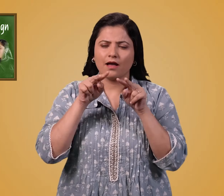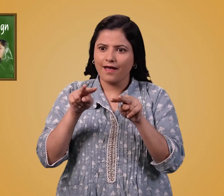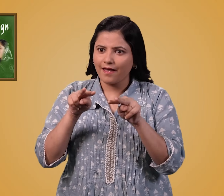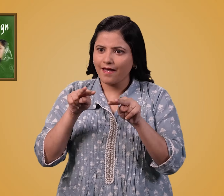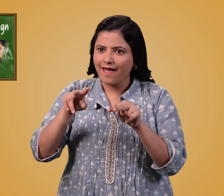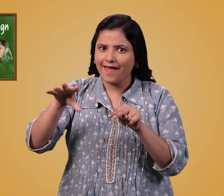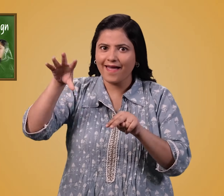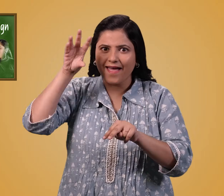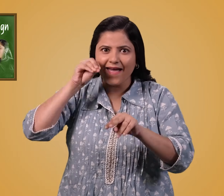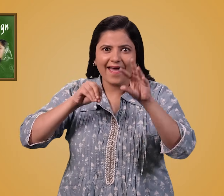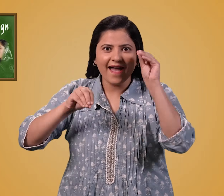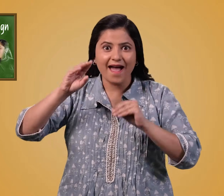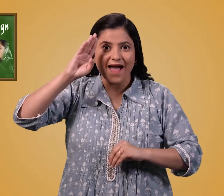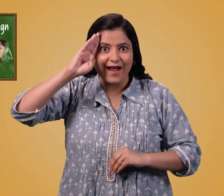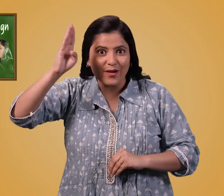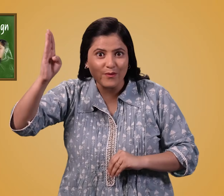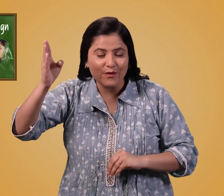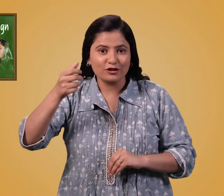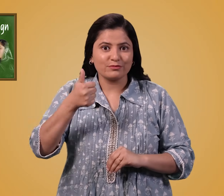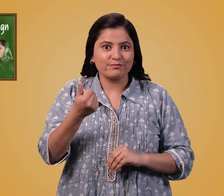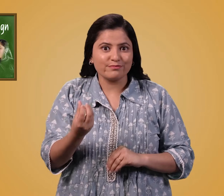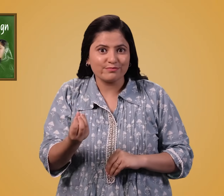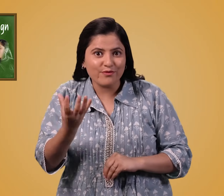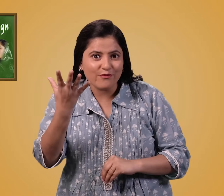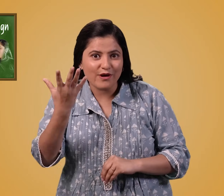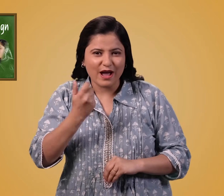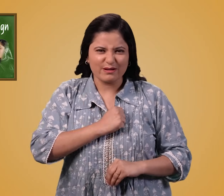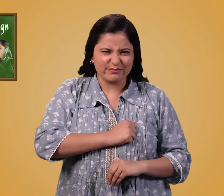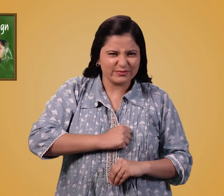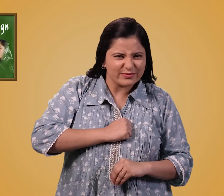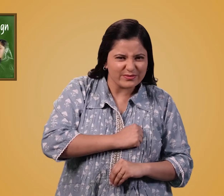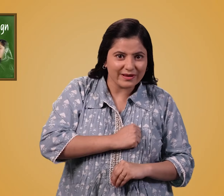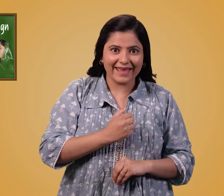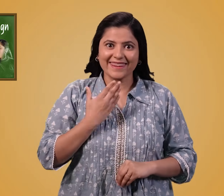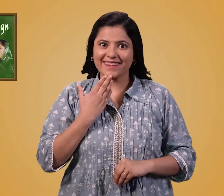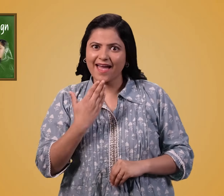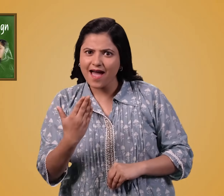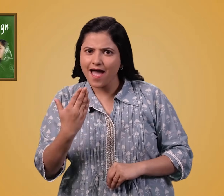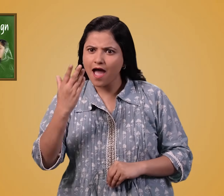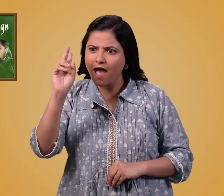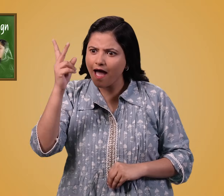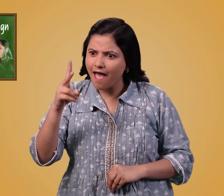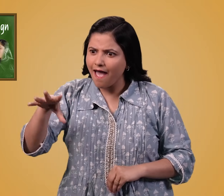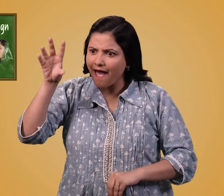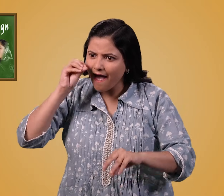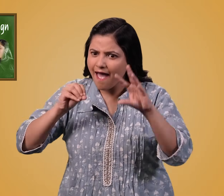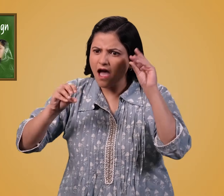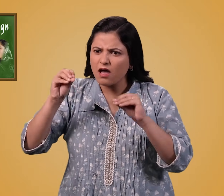You can watch and learn ISL words like Hello, Good Morning, Sorry, Thankyou, etc.